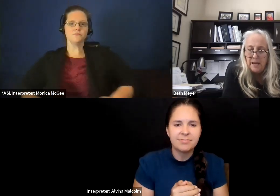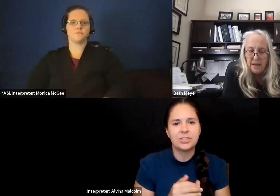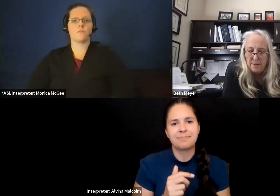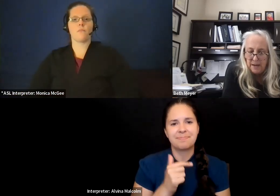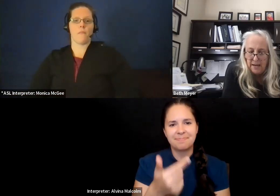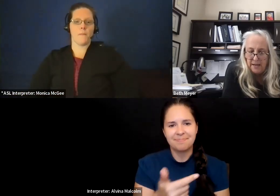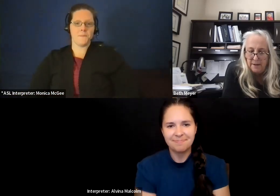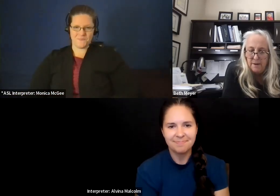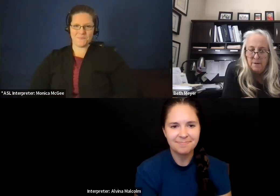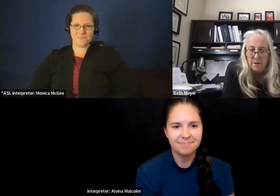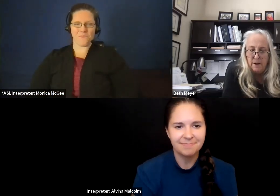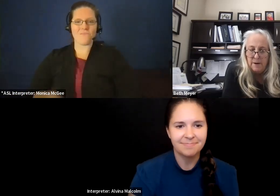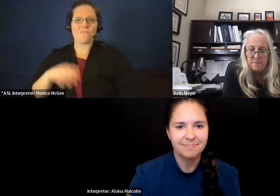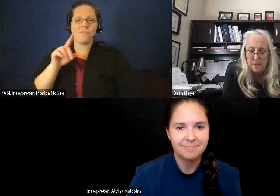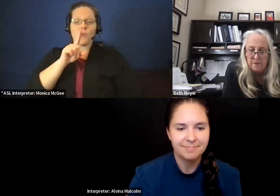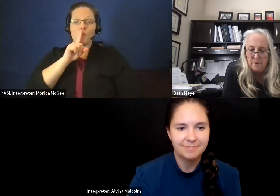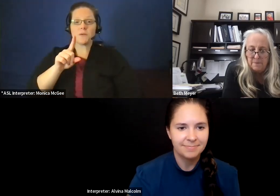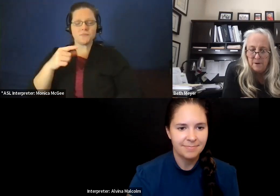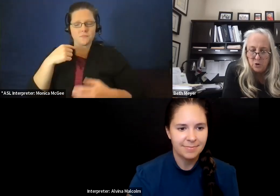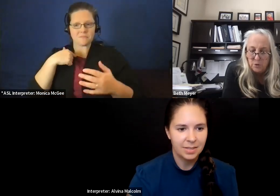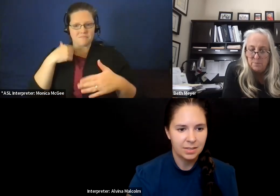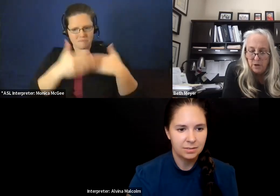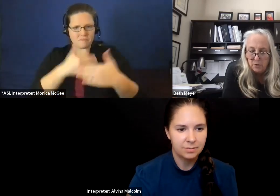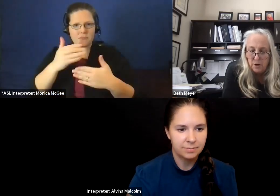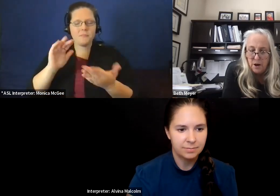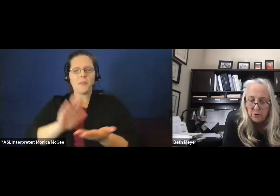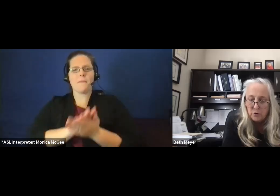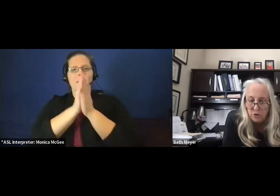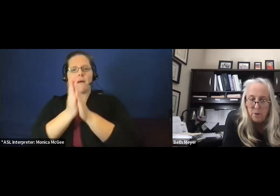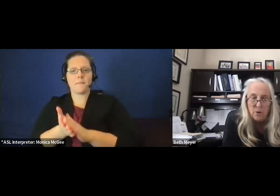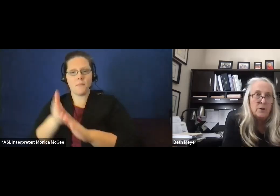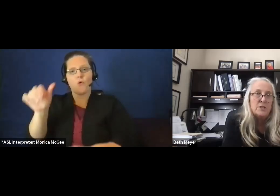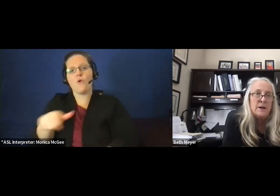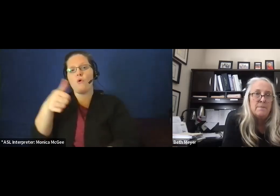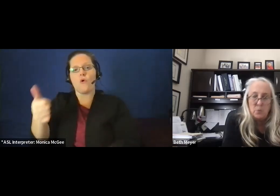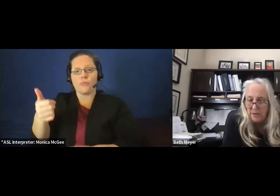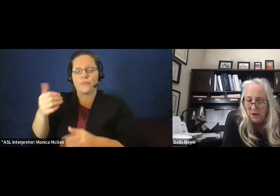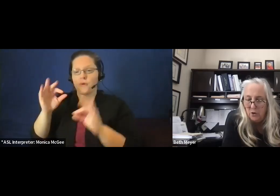We had our PCA's there and provided the vaccines to people that are a critical